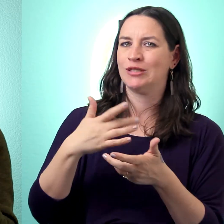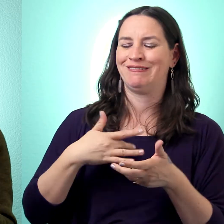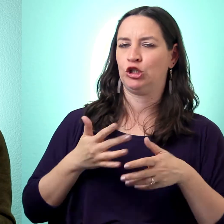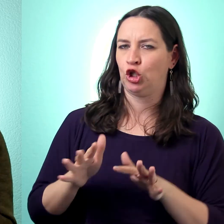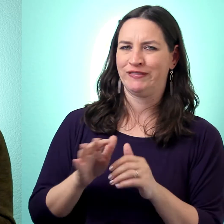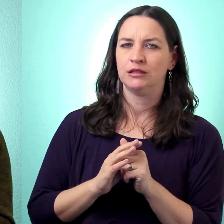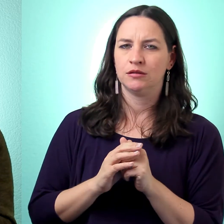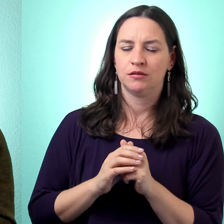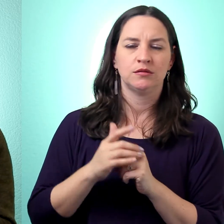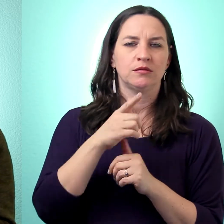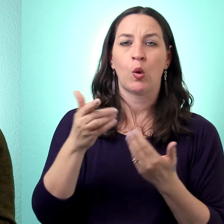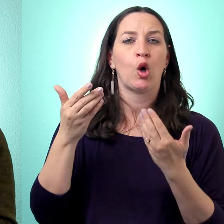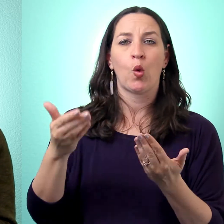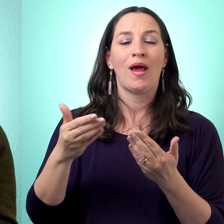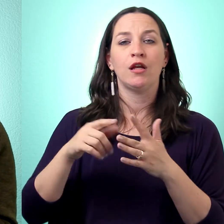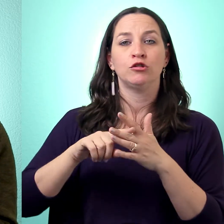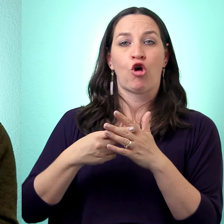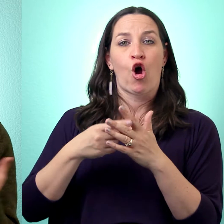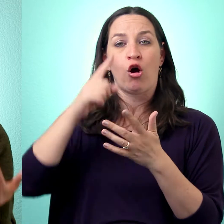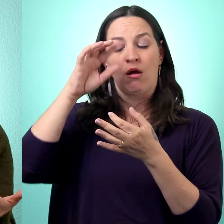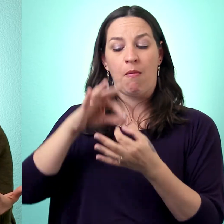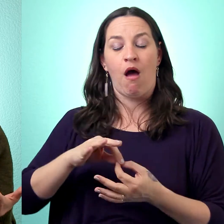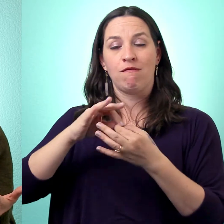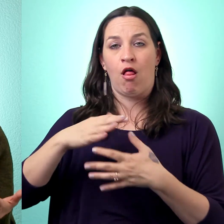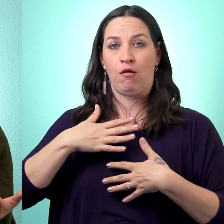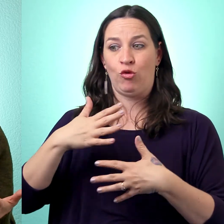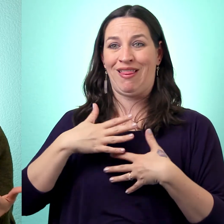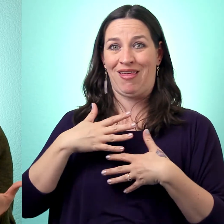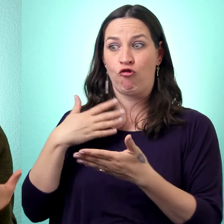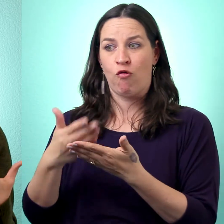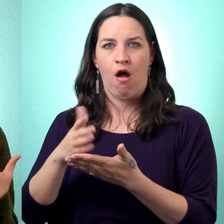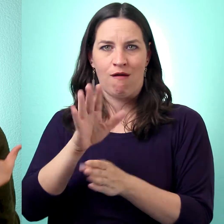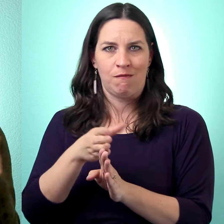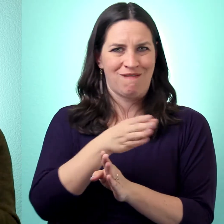racking. I really encourage you to start the process of mindful breathing ahead of time, center